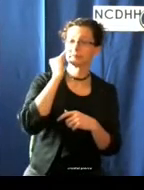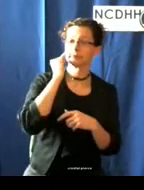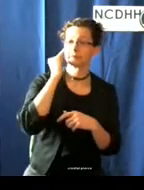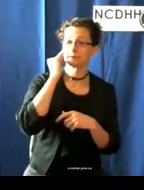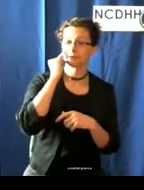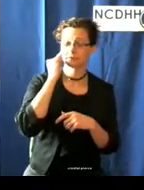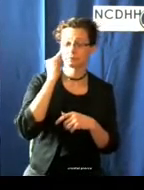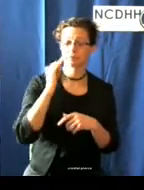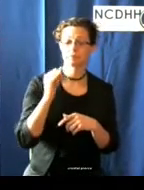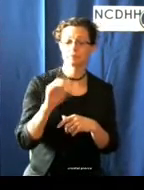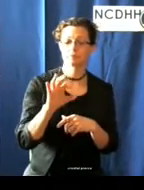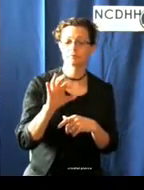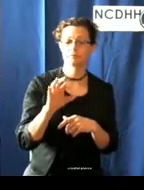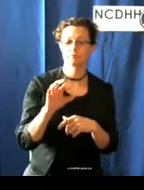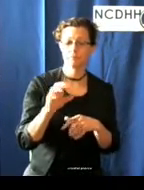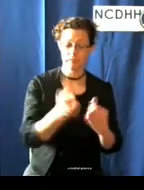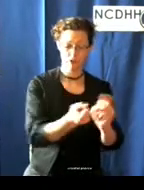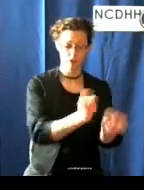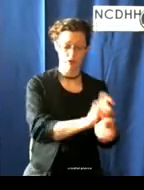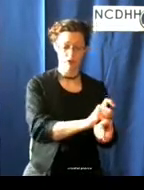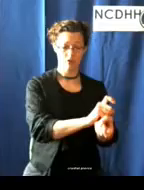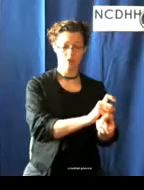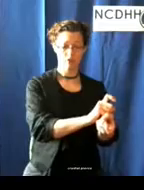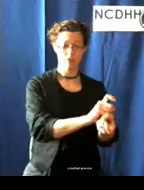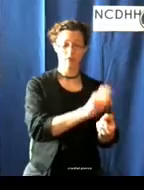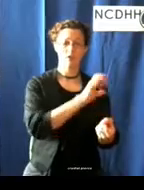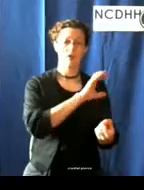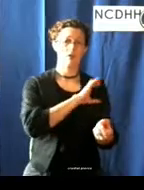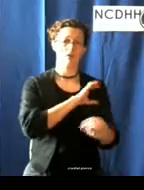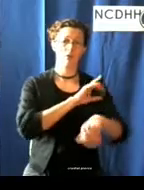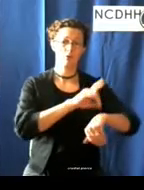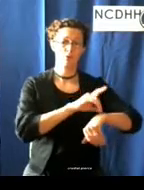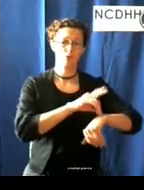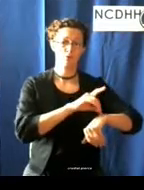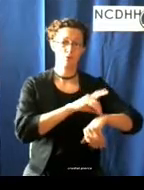ALTER THE LAW ENFORCEMENT SERVICE OR RESULT OF AN UNDUE